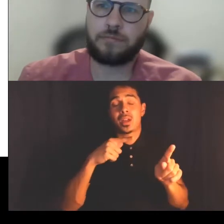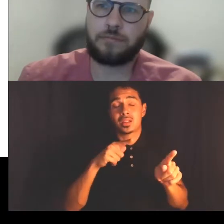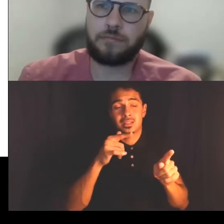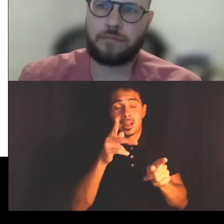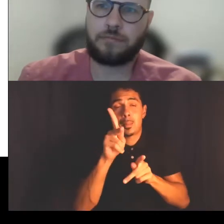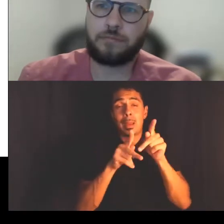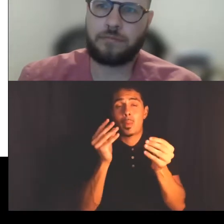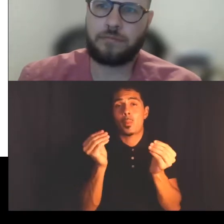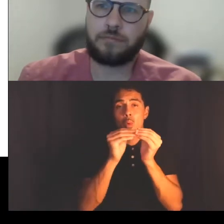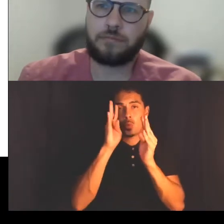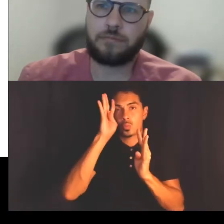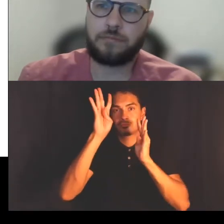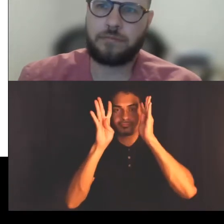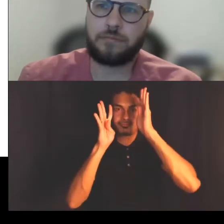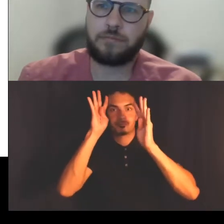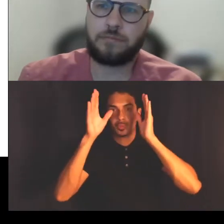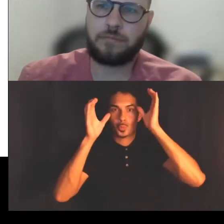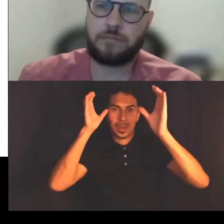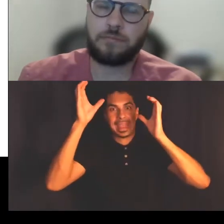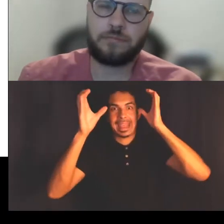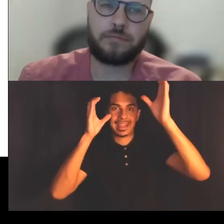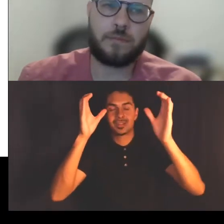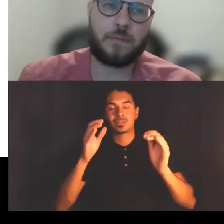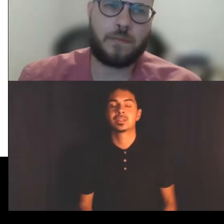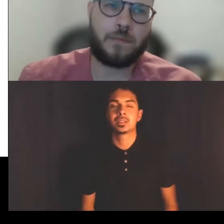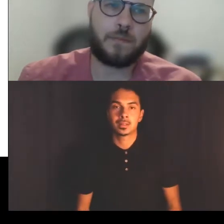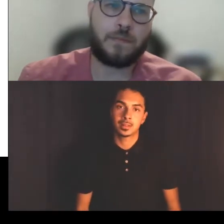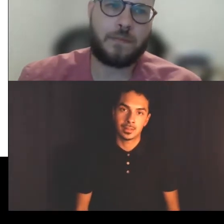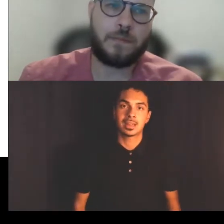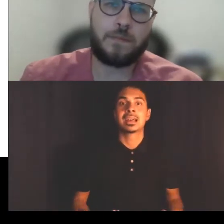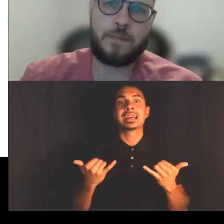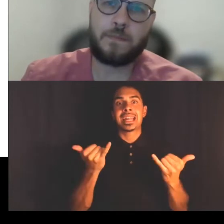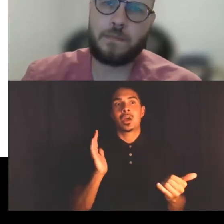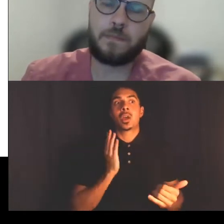So it's up to us as community members to support and take care of one another